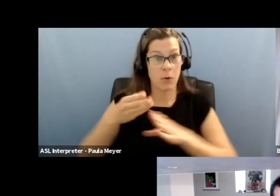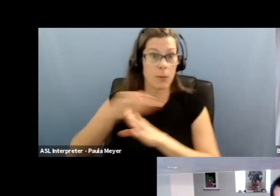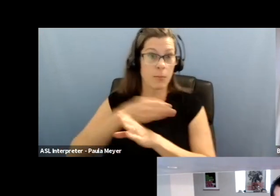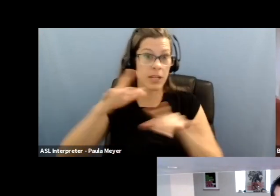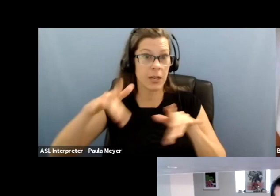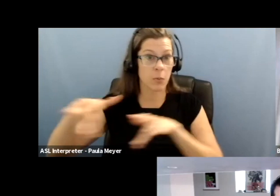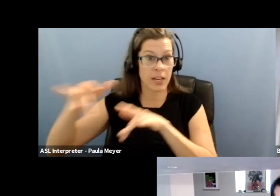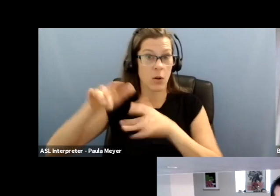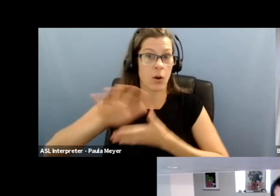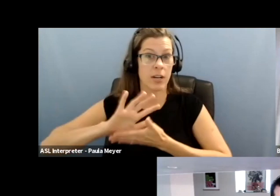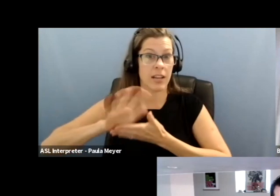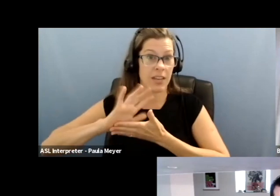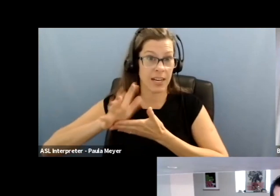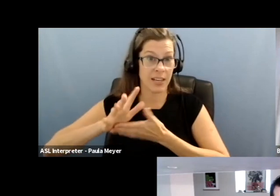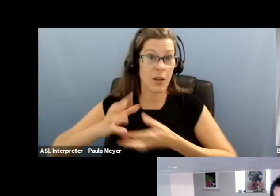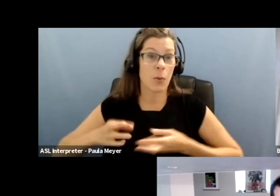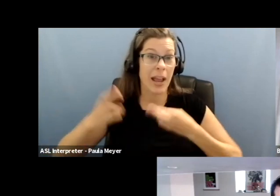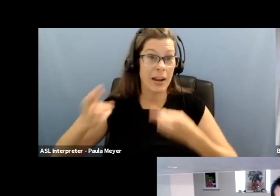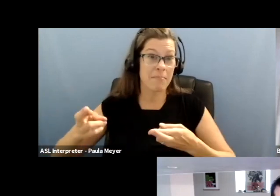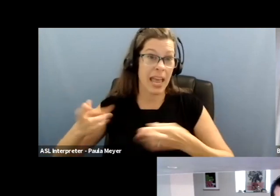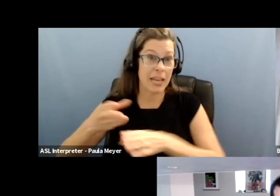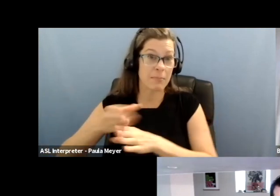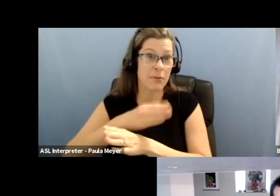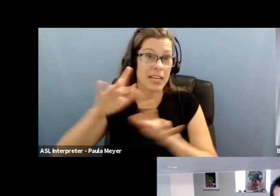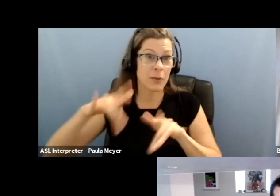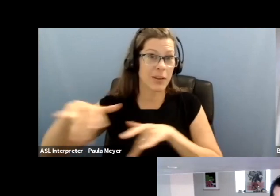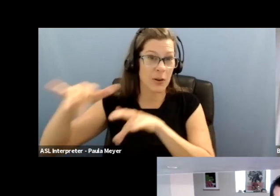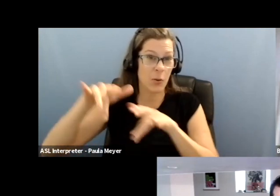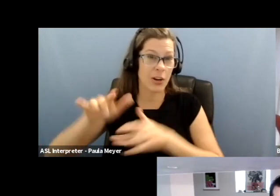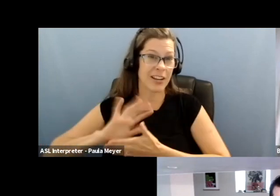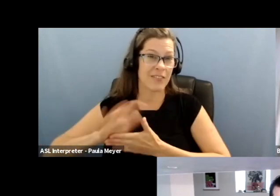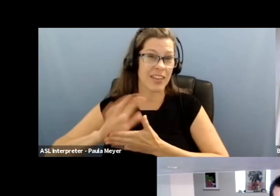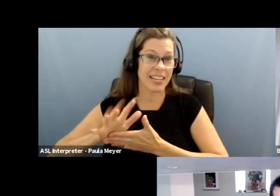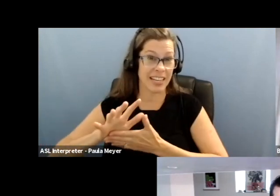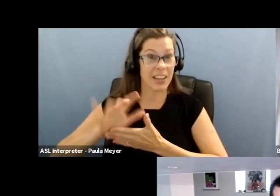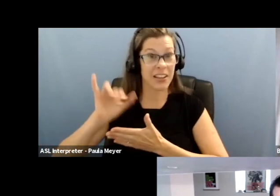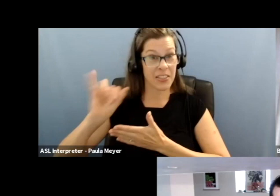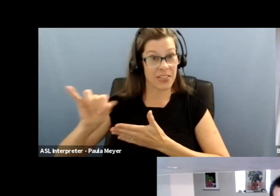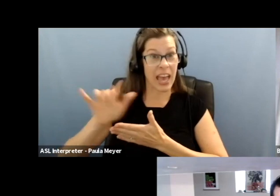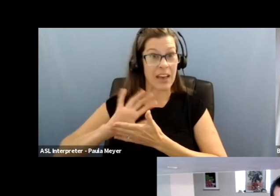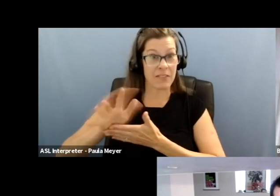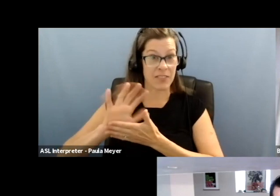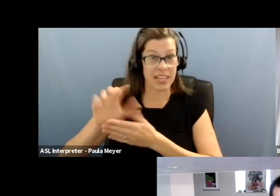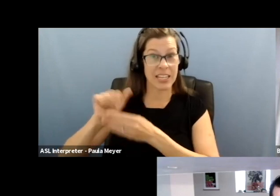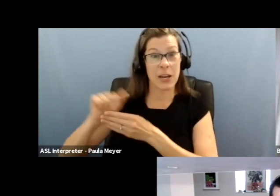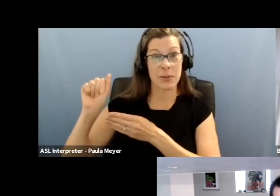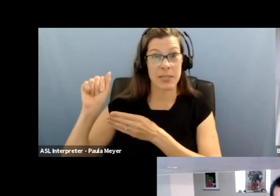we would probably recommend a prerecorded video every time because you could send that prerecorded video off to one of your service providers.